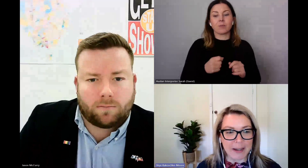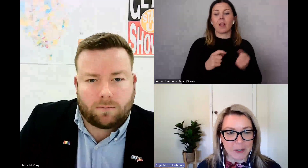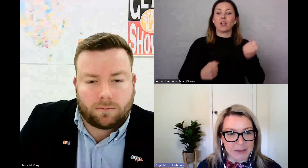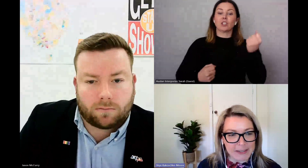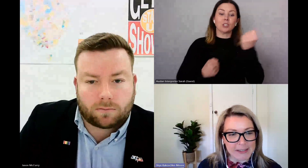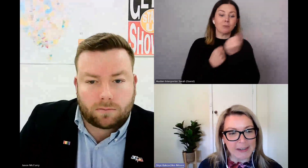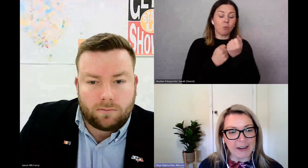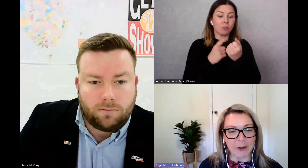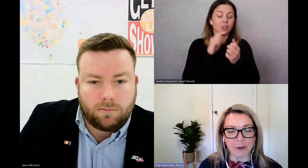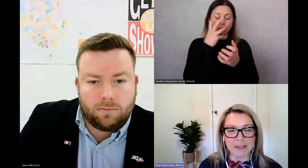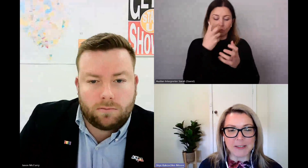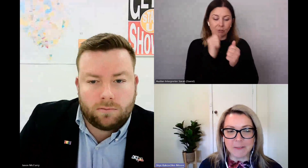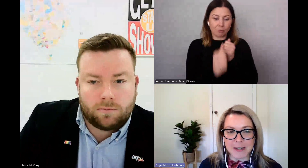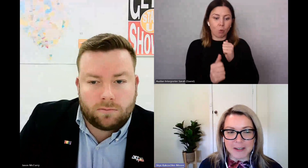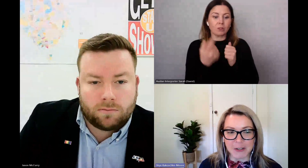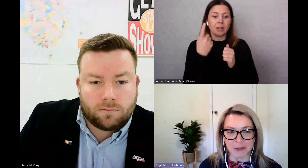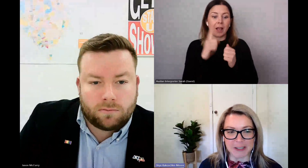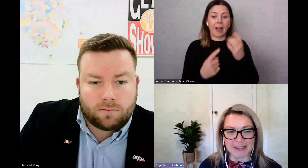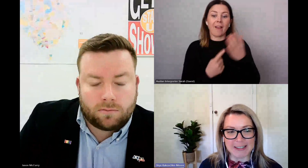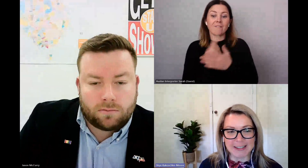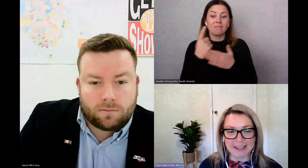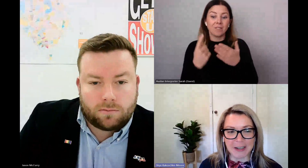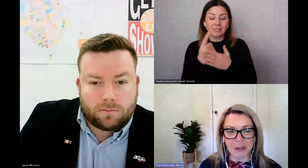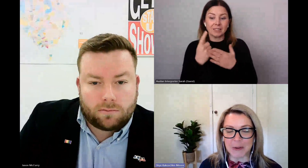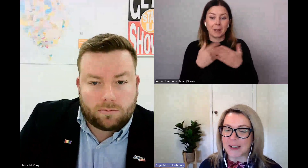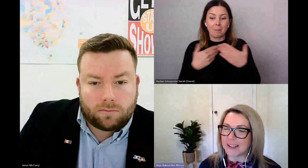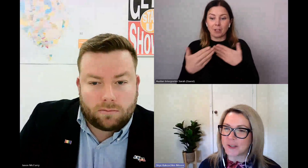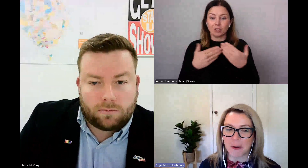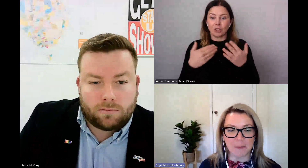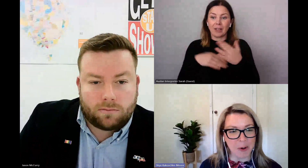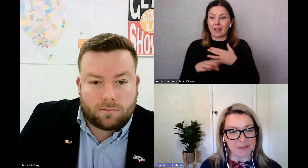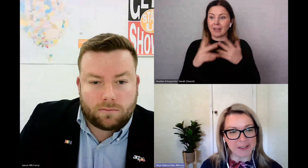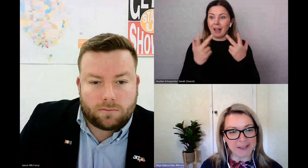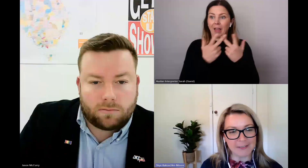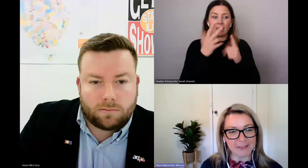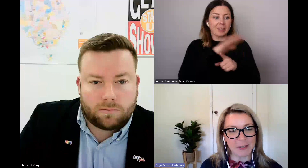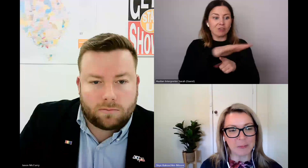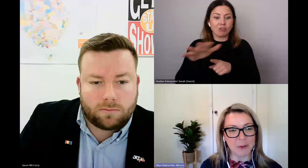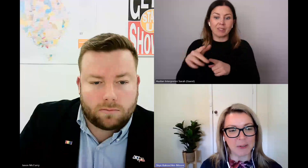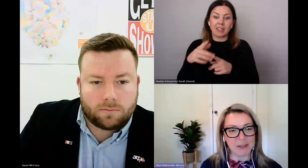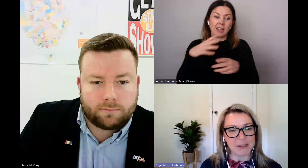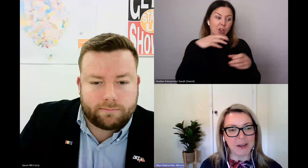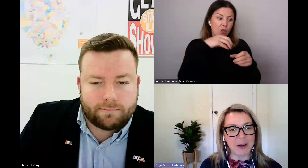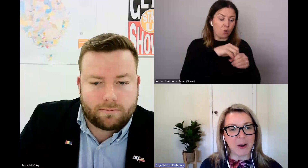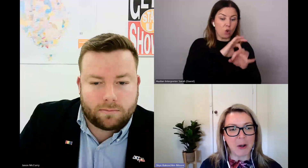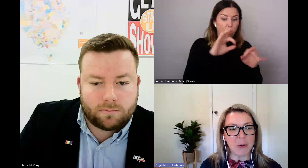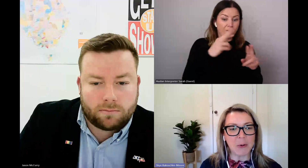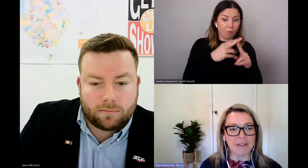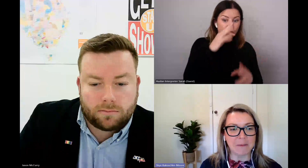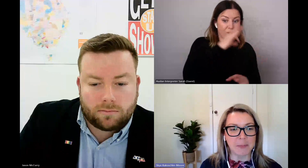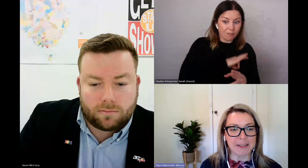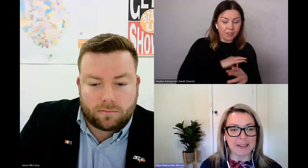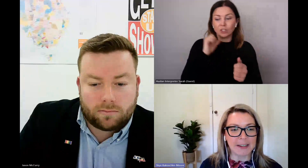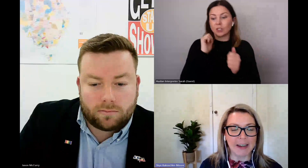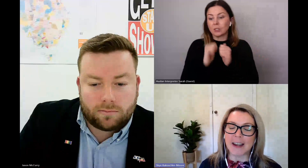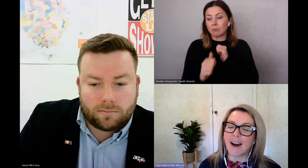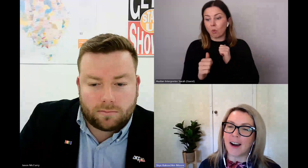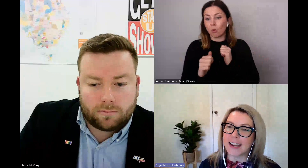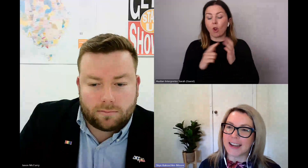management across different industries including not for-profit, sports, local government and higher